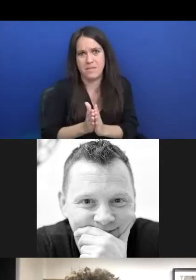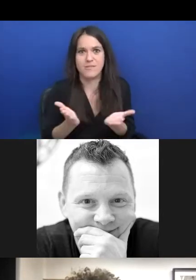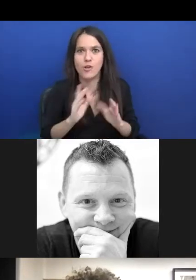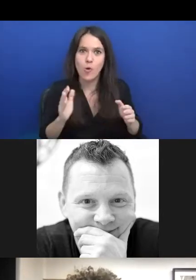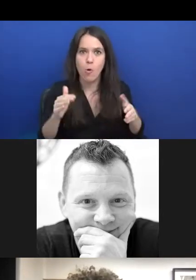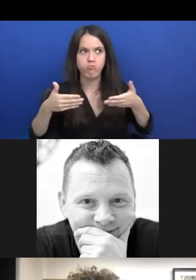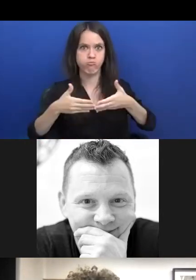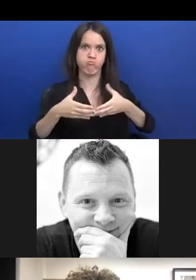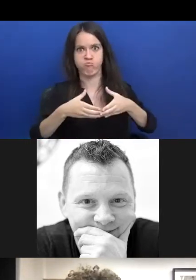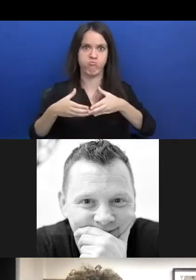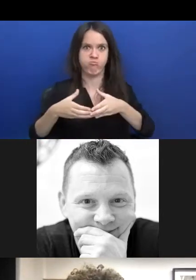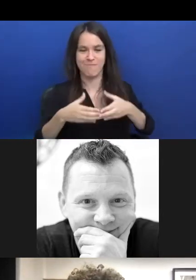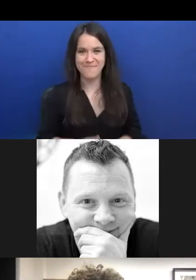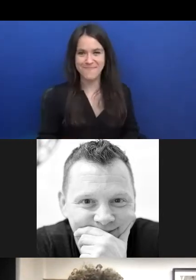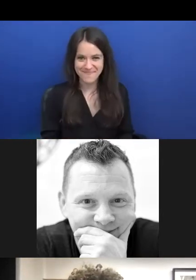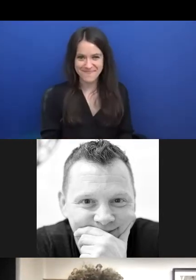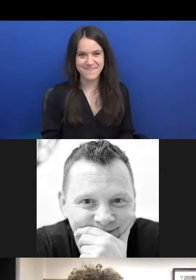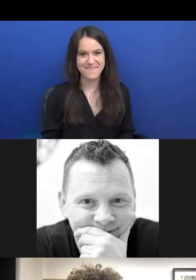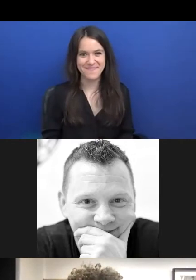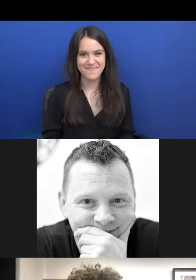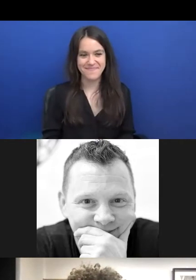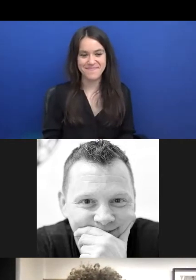so I’d like to end on that note and I’m looking forward to your questions a lot